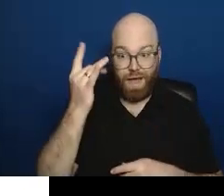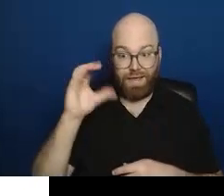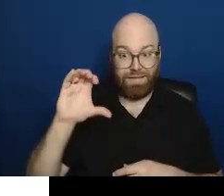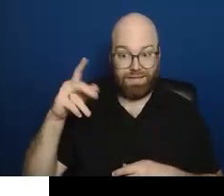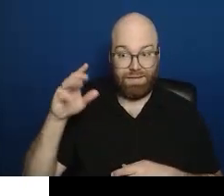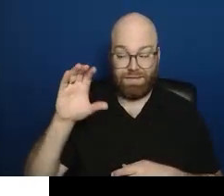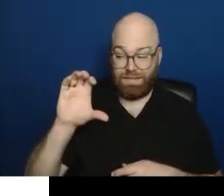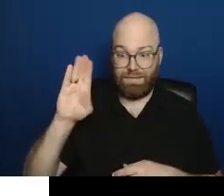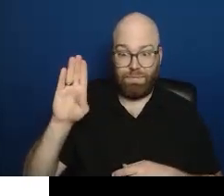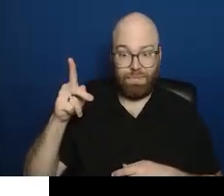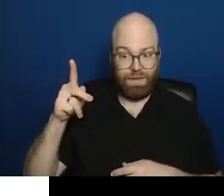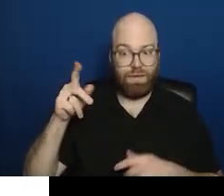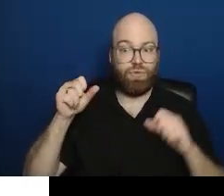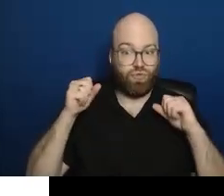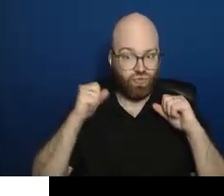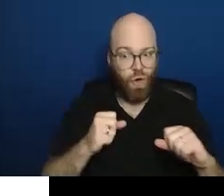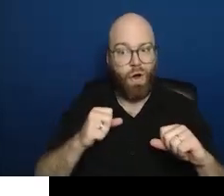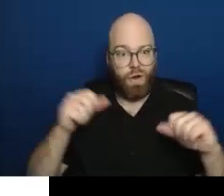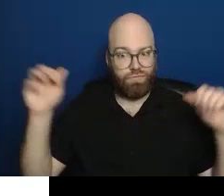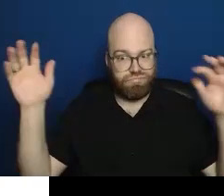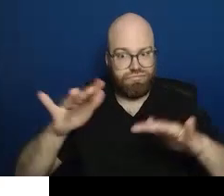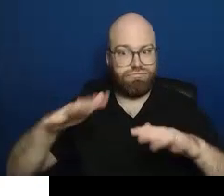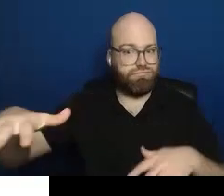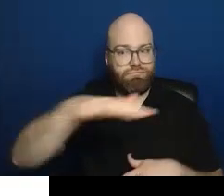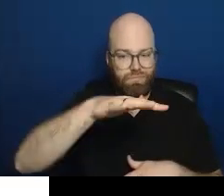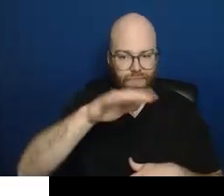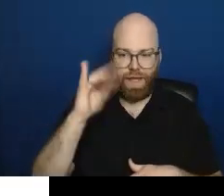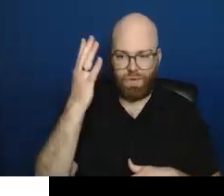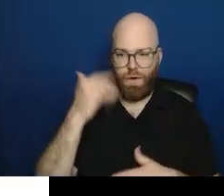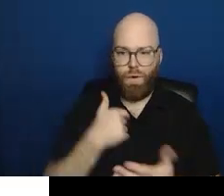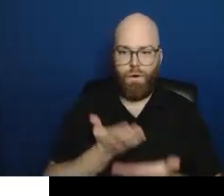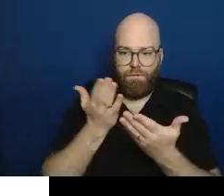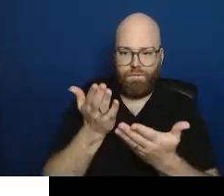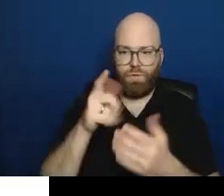Which is why we're also offering Zoom link, which we’ll share that flier.